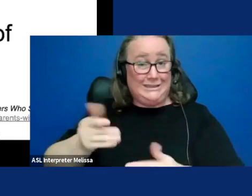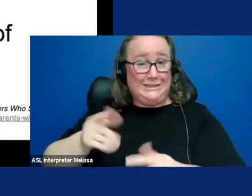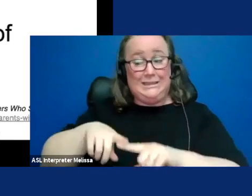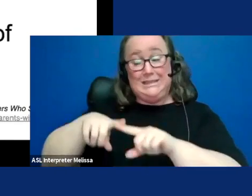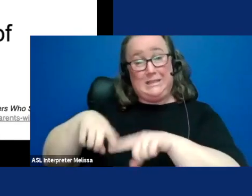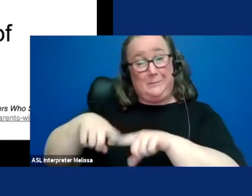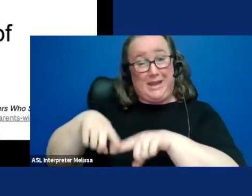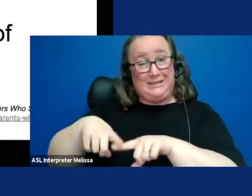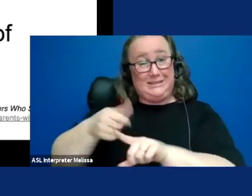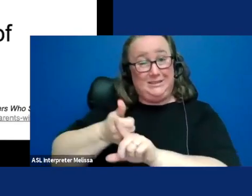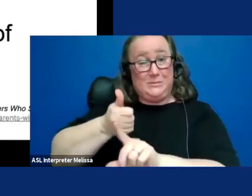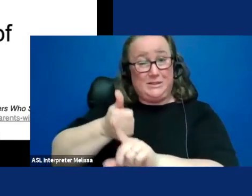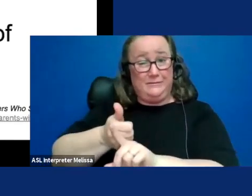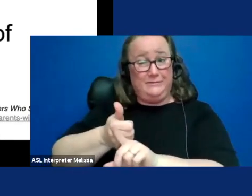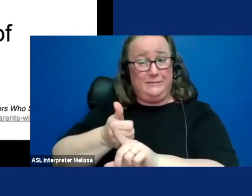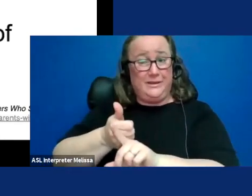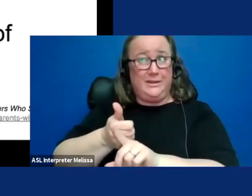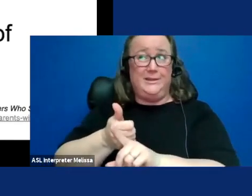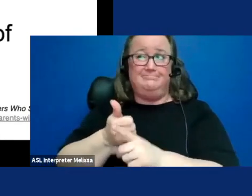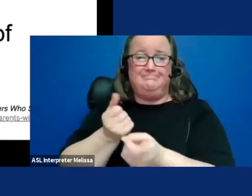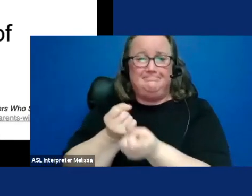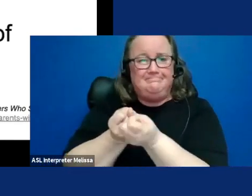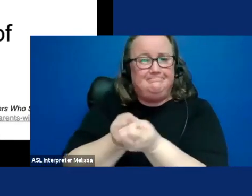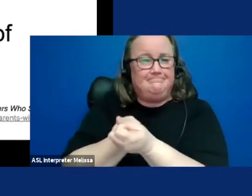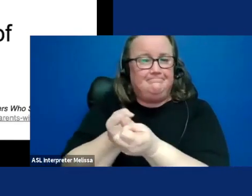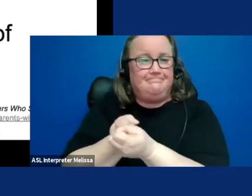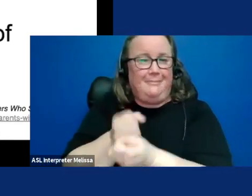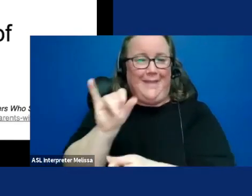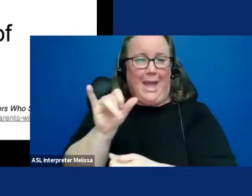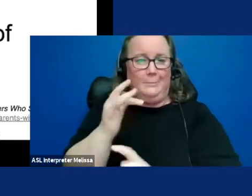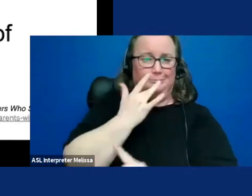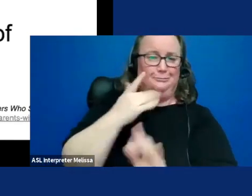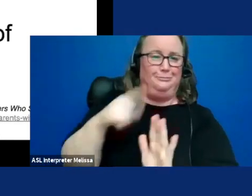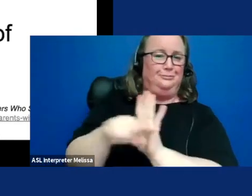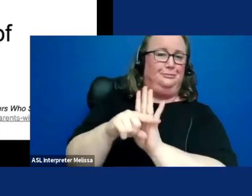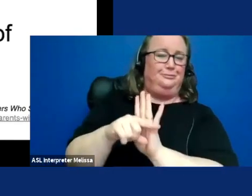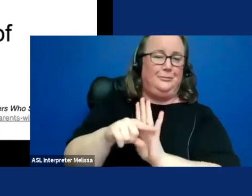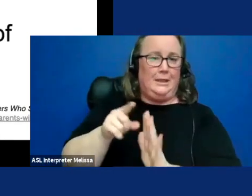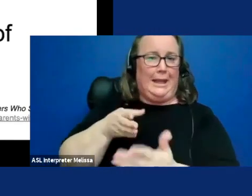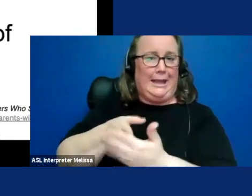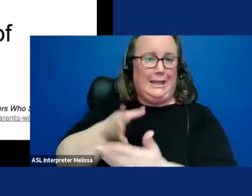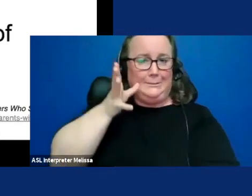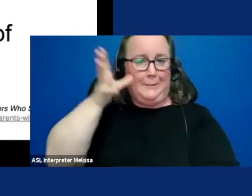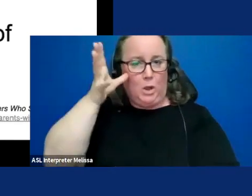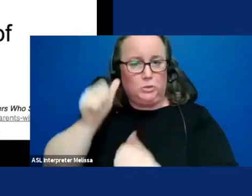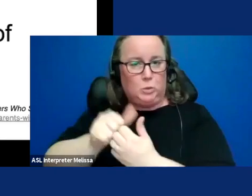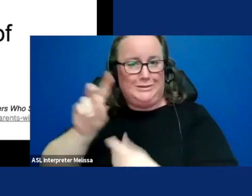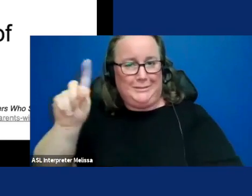reestablish this bias that parents with disabilities can't parent because they don't